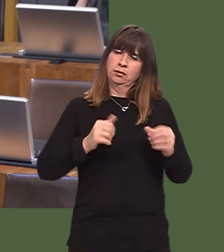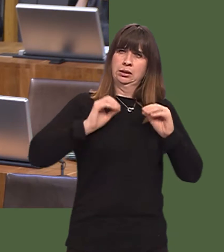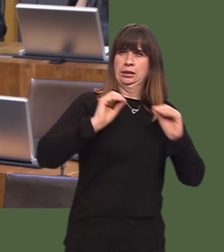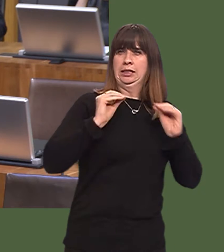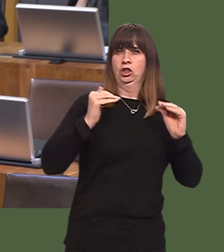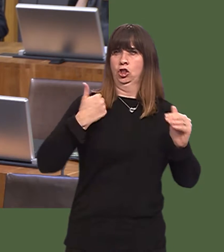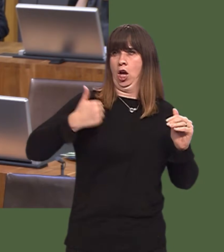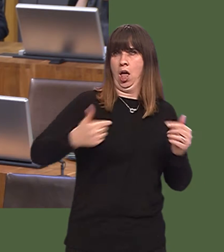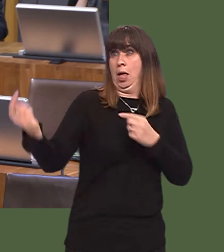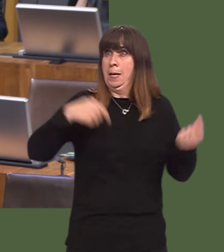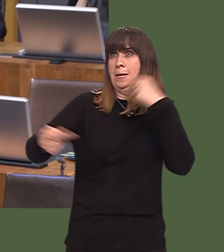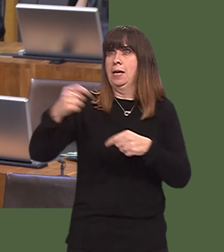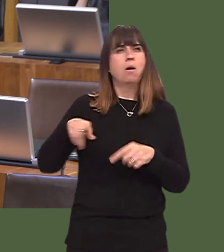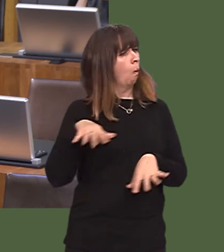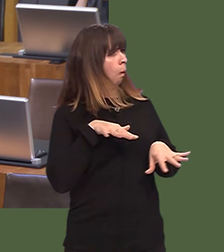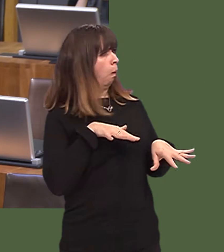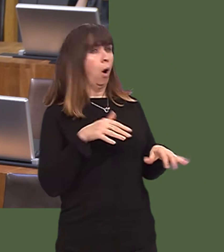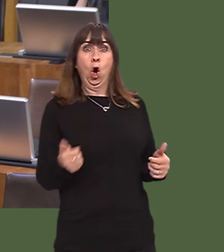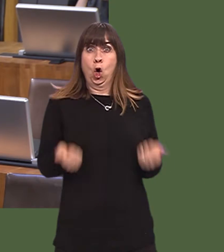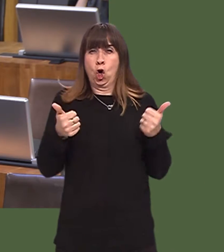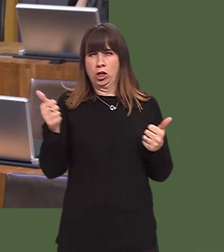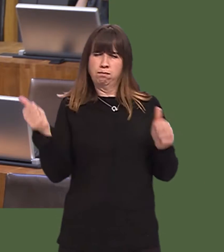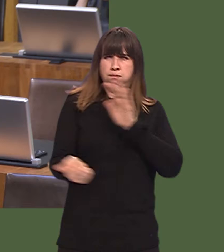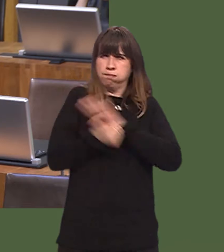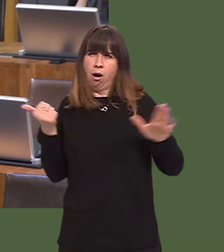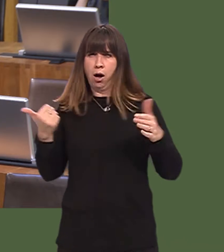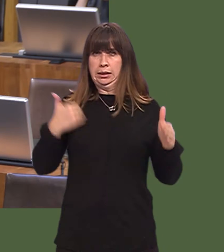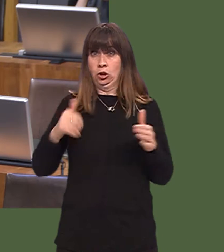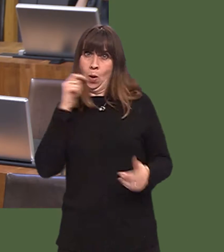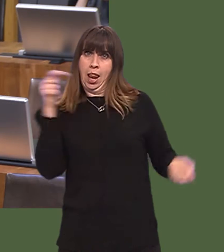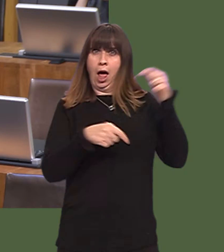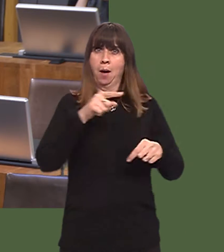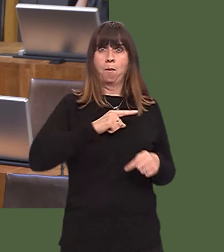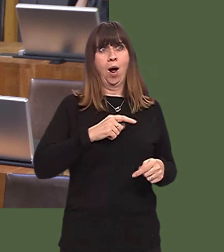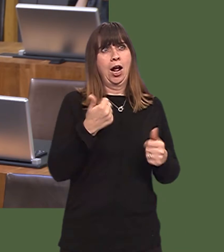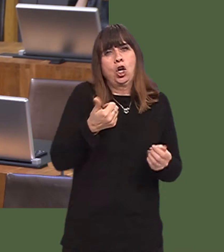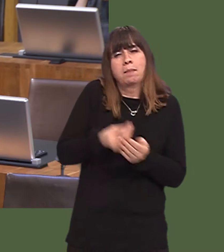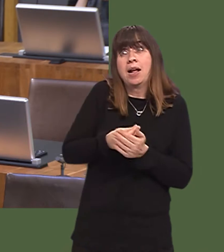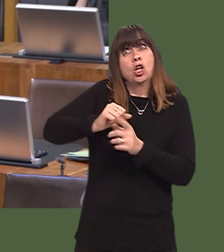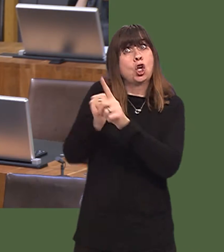conditions that will attract good teachers to Wales and improve the training of teachers in Wales. We needed that package.